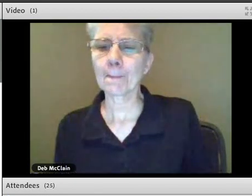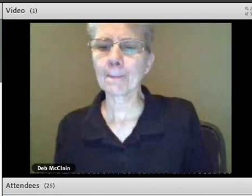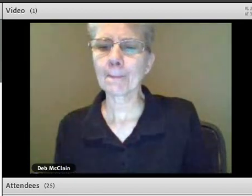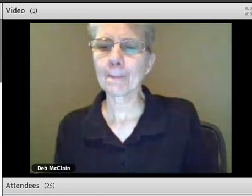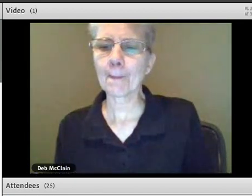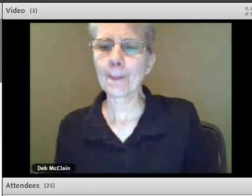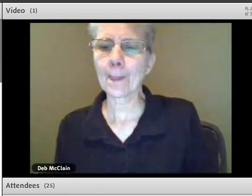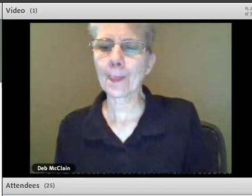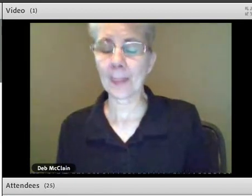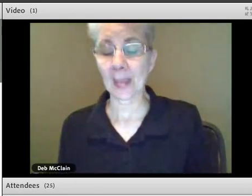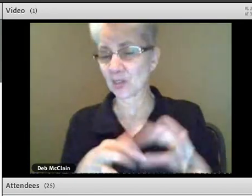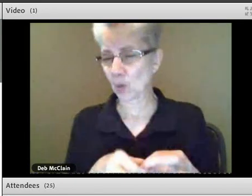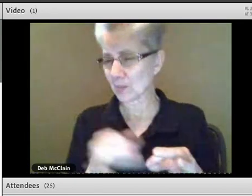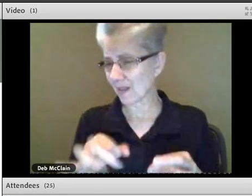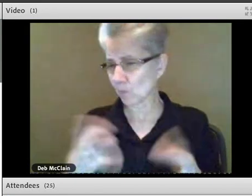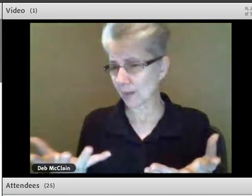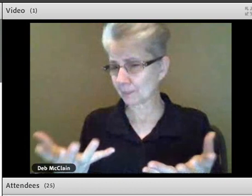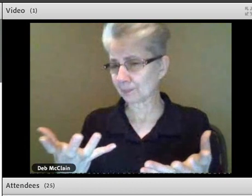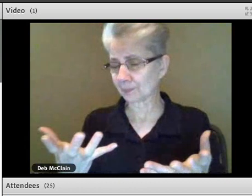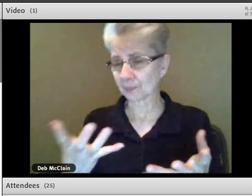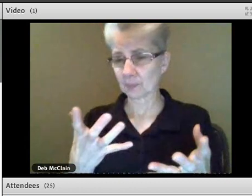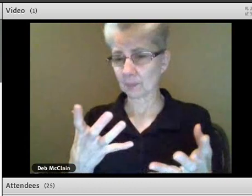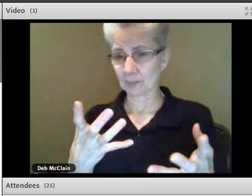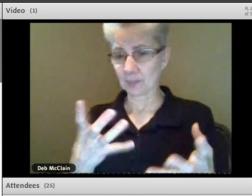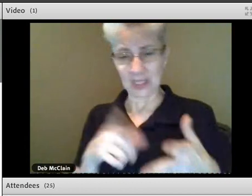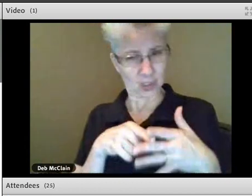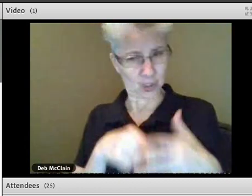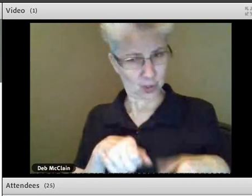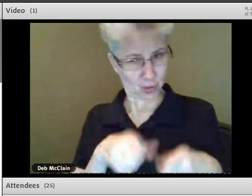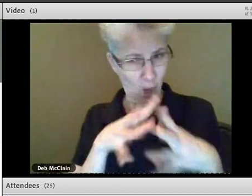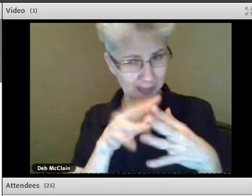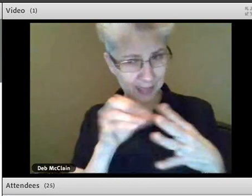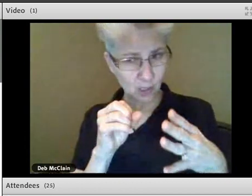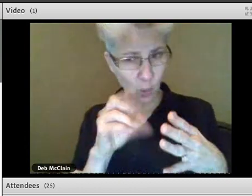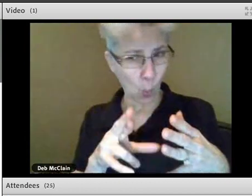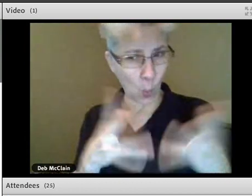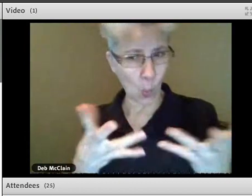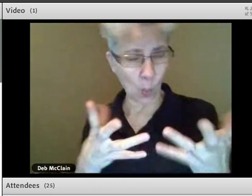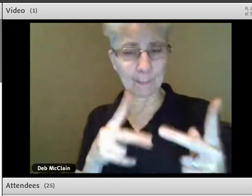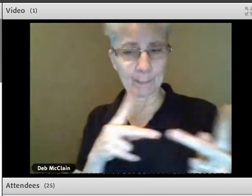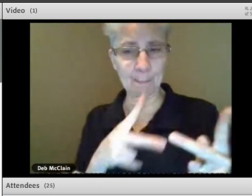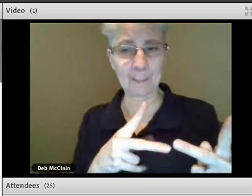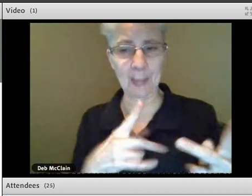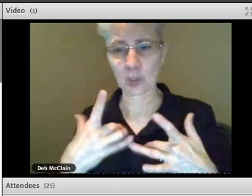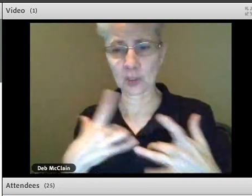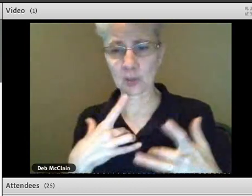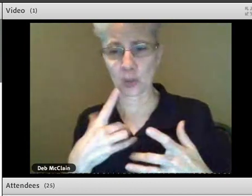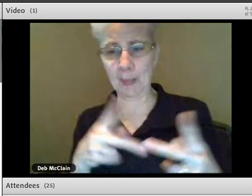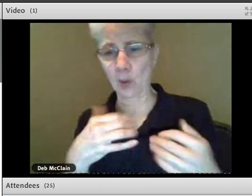In terms of getting it started or what the concerns were that people had?